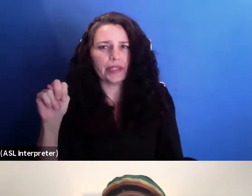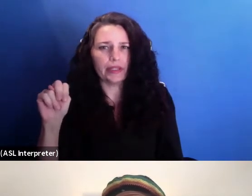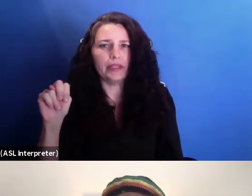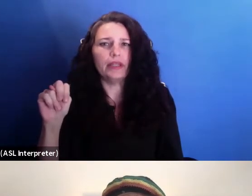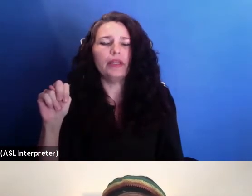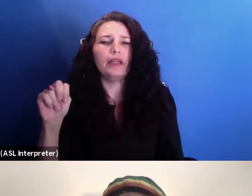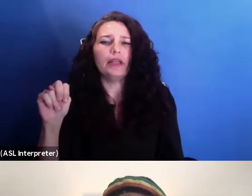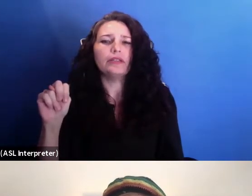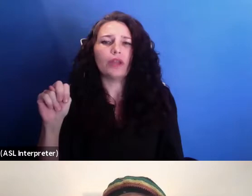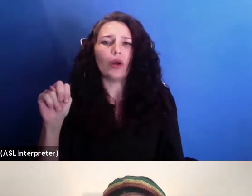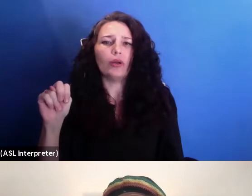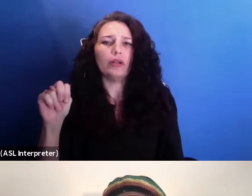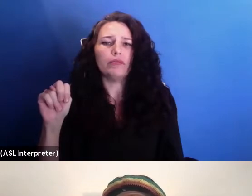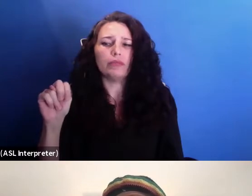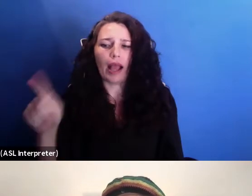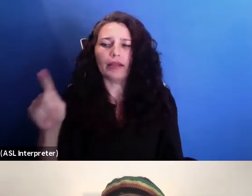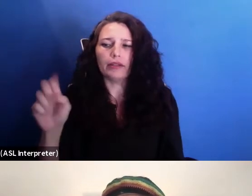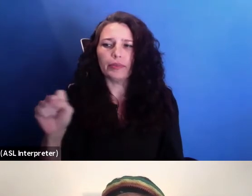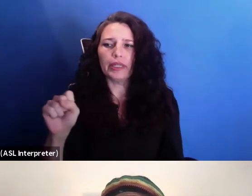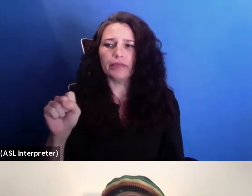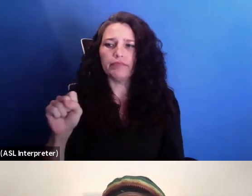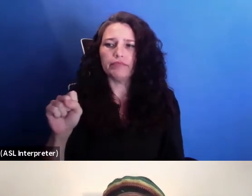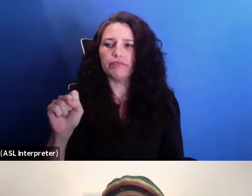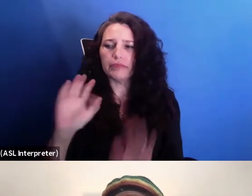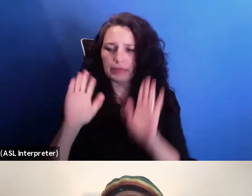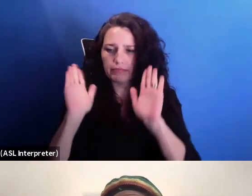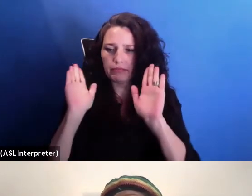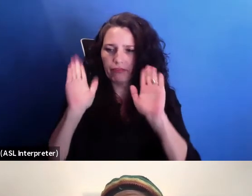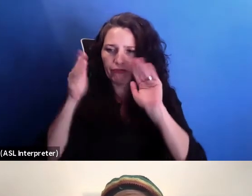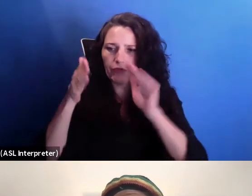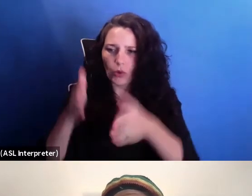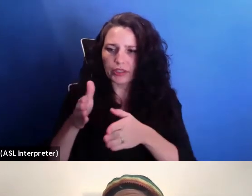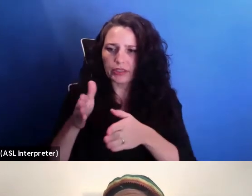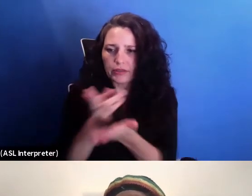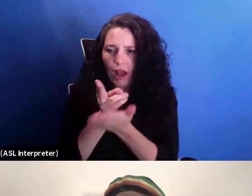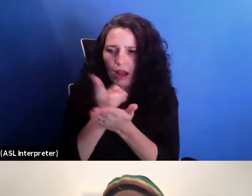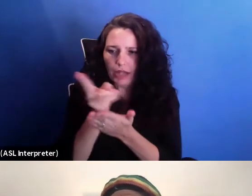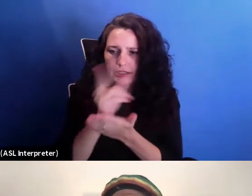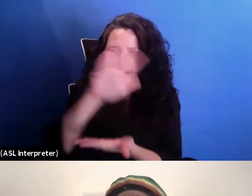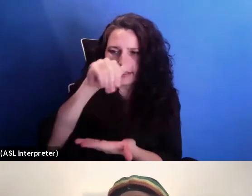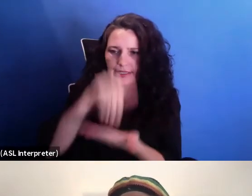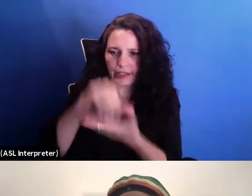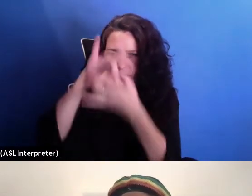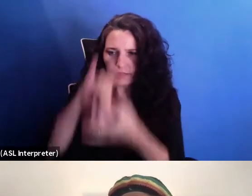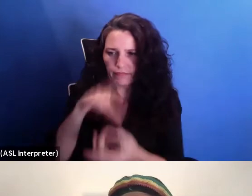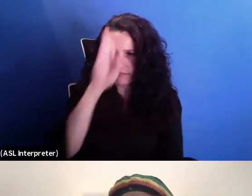and to keep me centered on this is my... I wasn't gonna bs anybody.